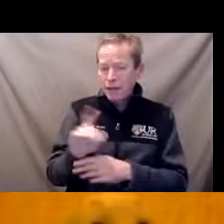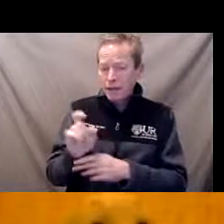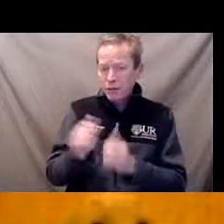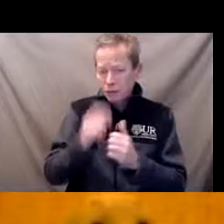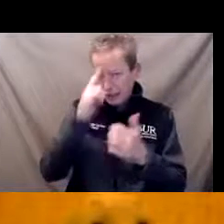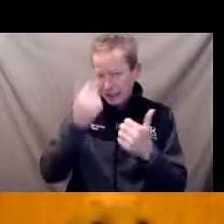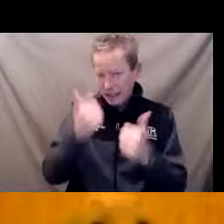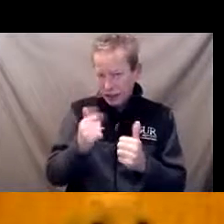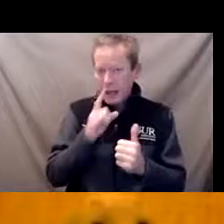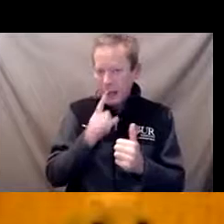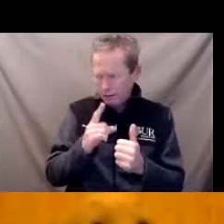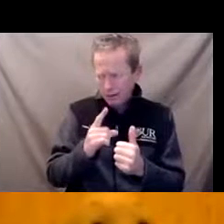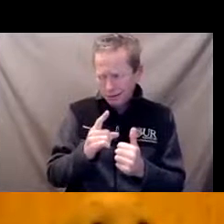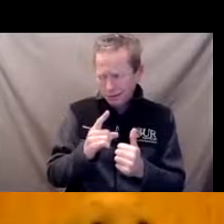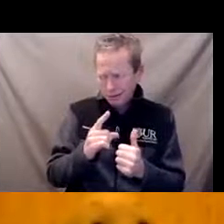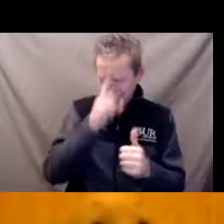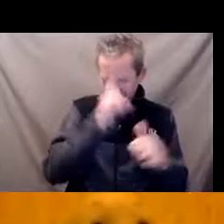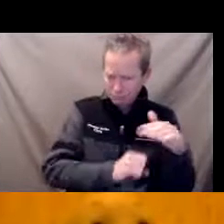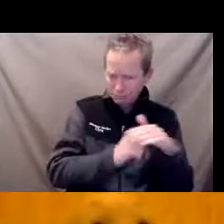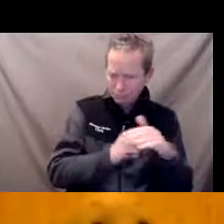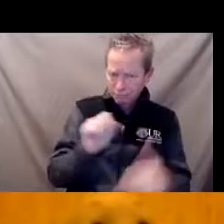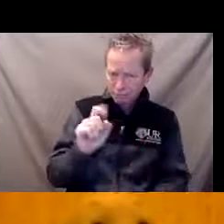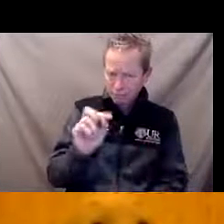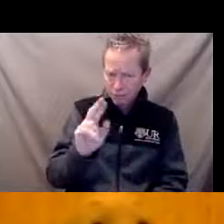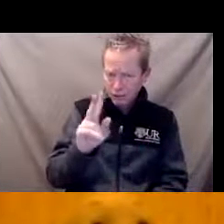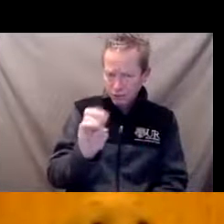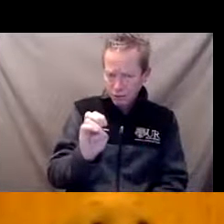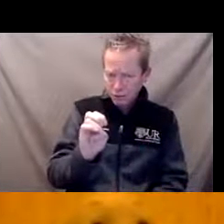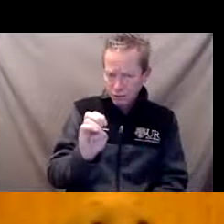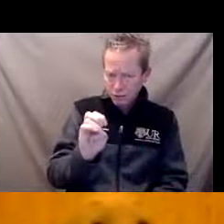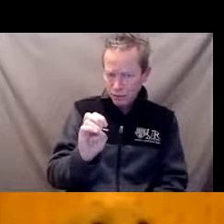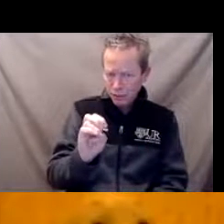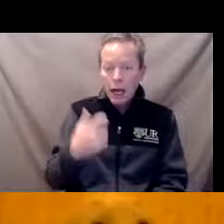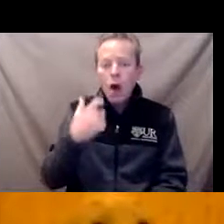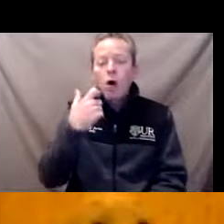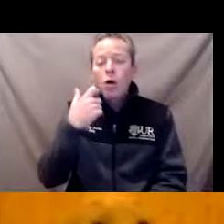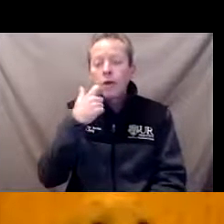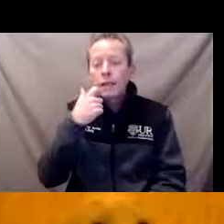they've had strokes and a recent bereavement. and especially during COVID, we've seen this